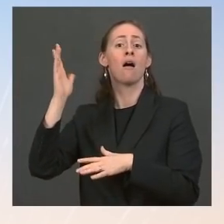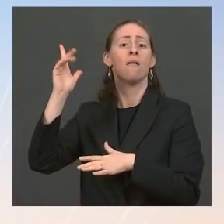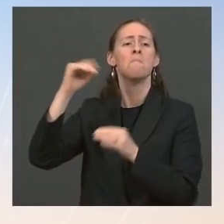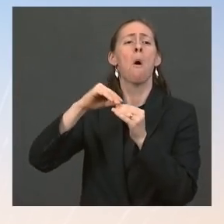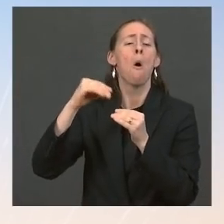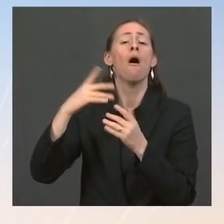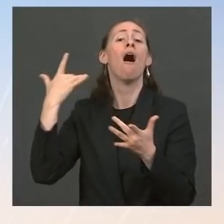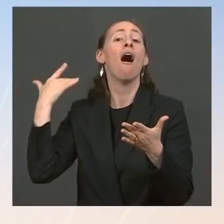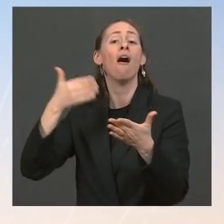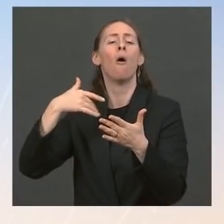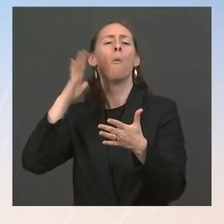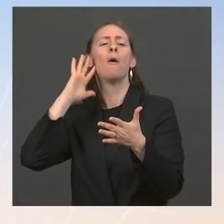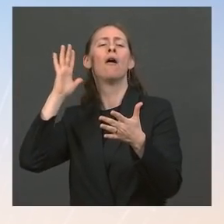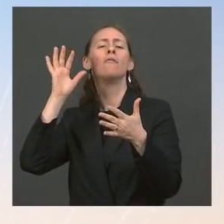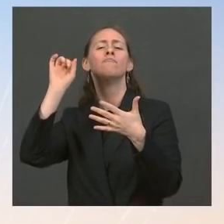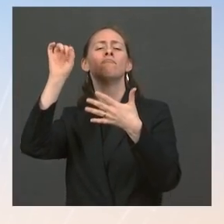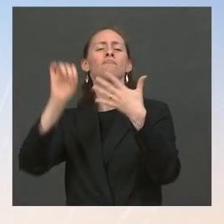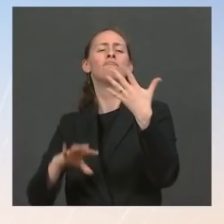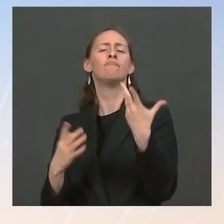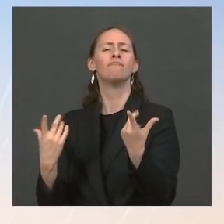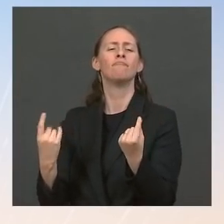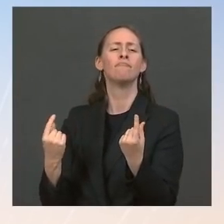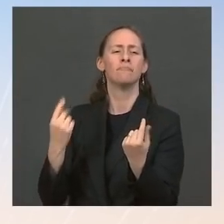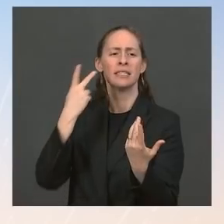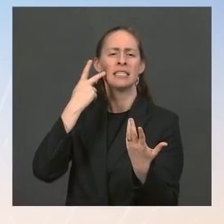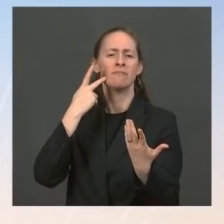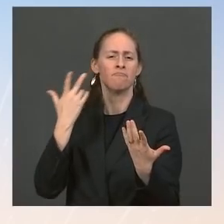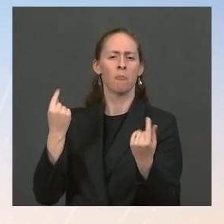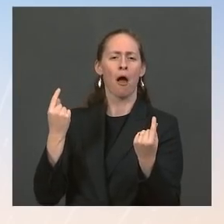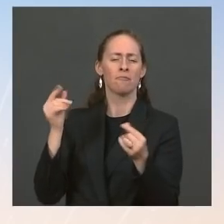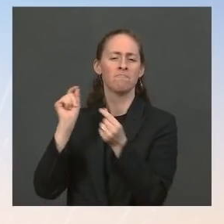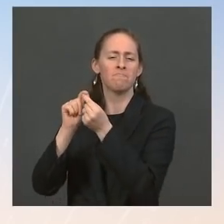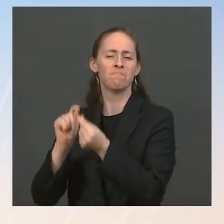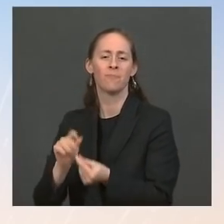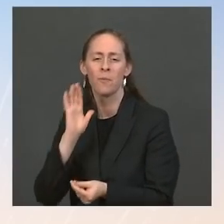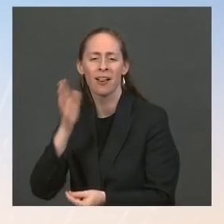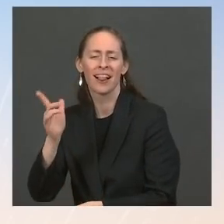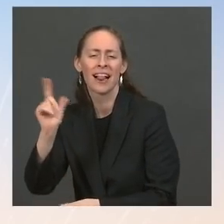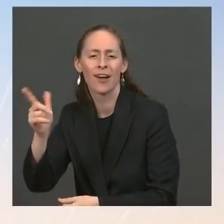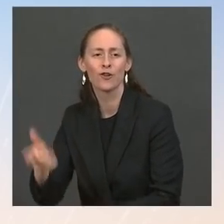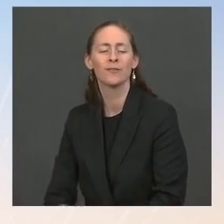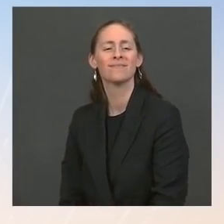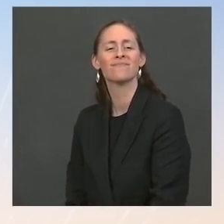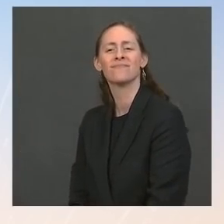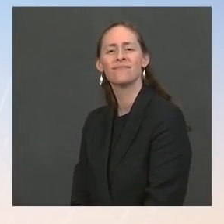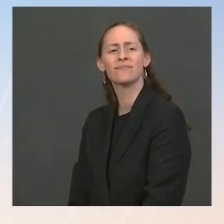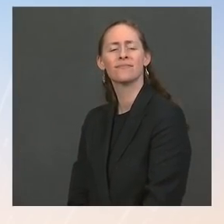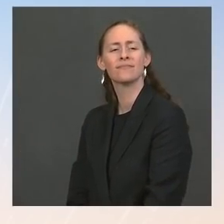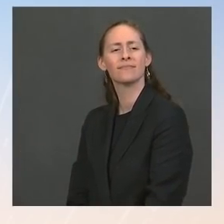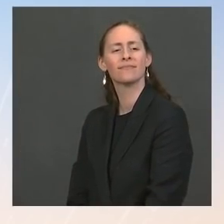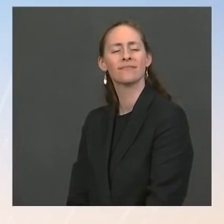gets his role underway. The Press: Can you talk a little bit about how the President's message is going to be to voters as he